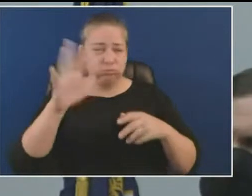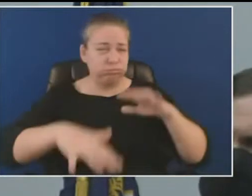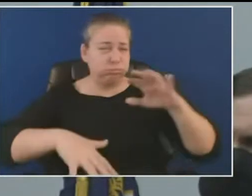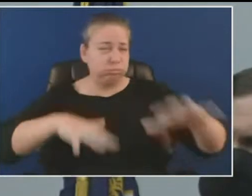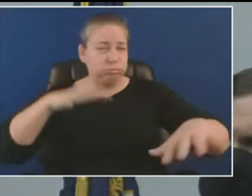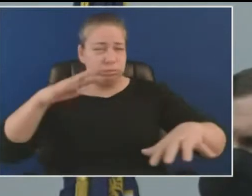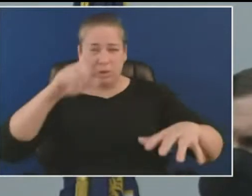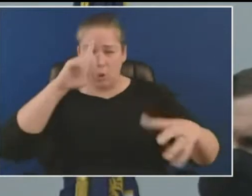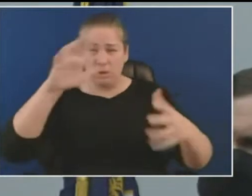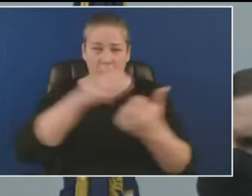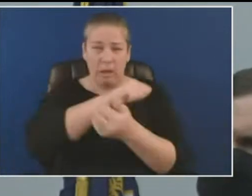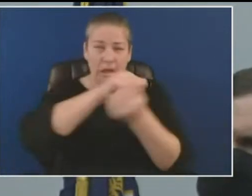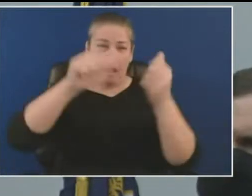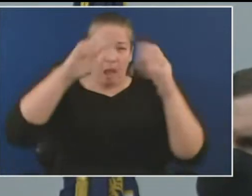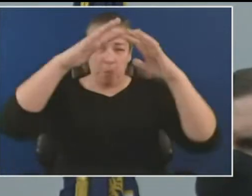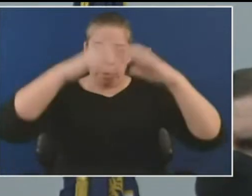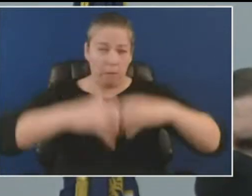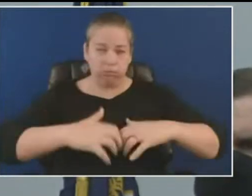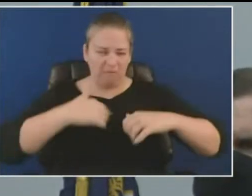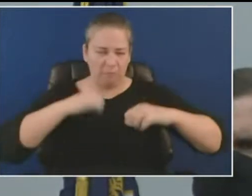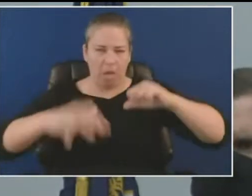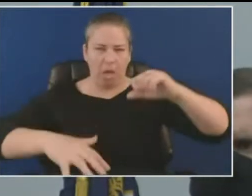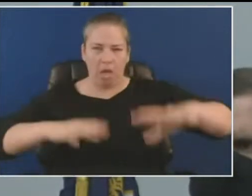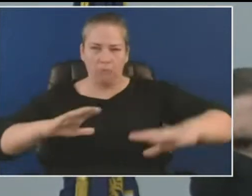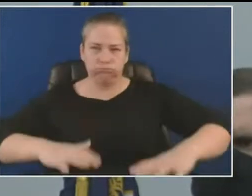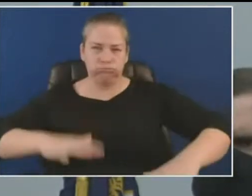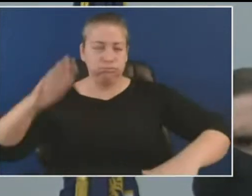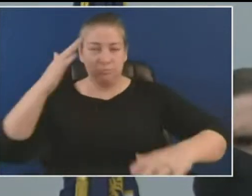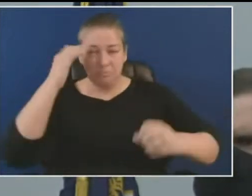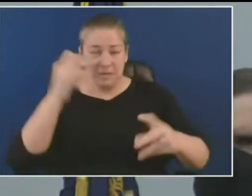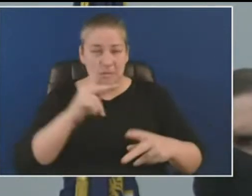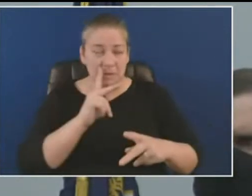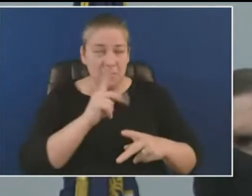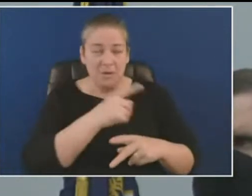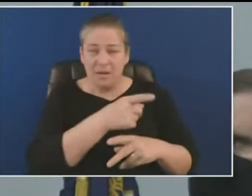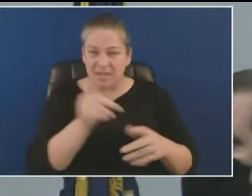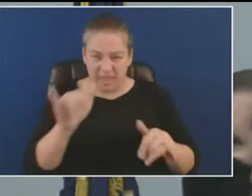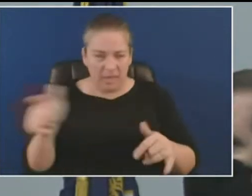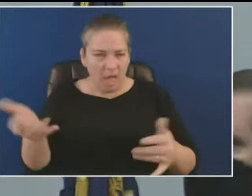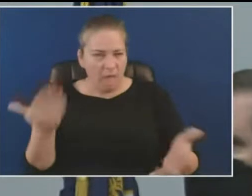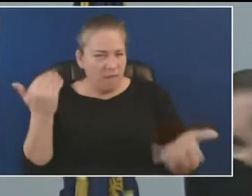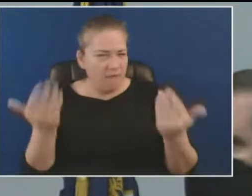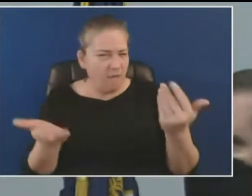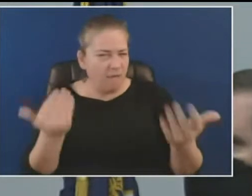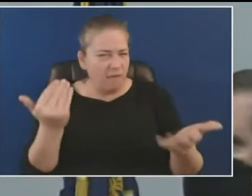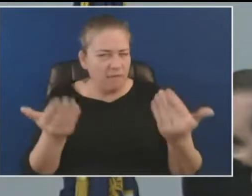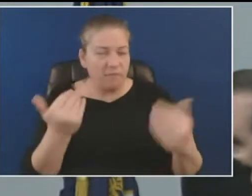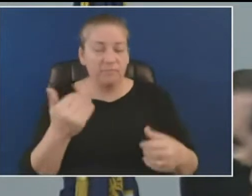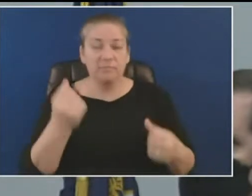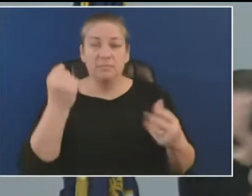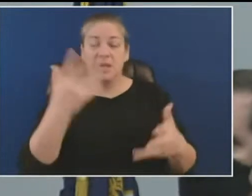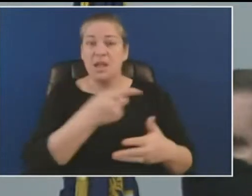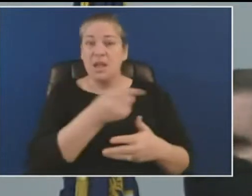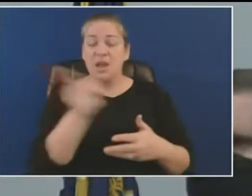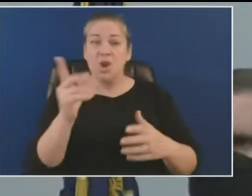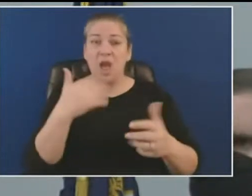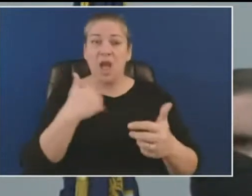in a number of communities where they've lost communication, we've got Guardsmen who are out doing door knocks and checking up